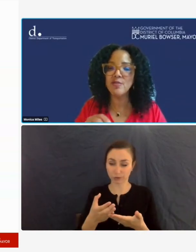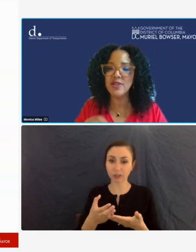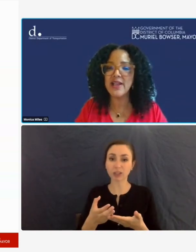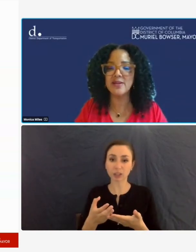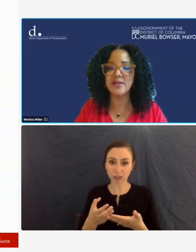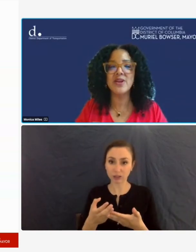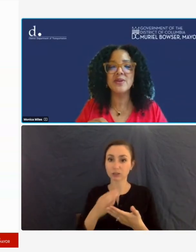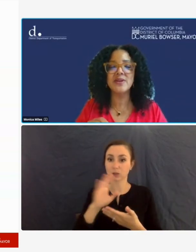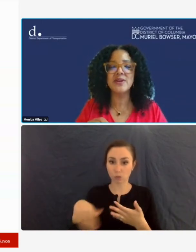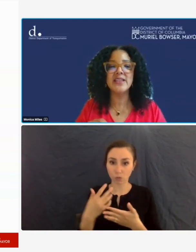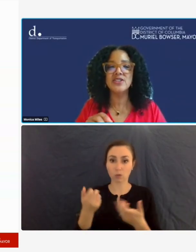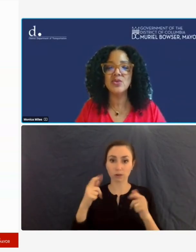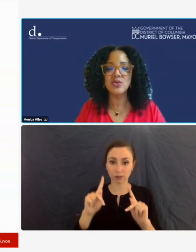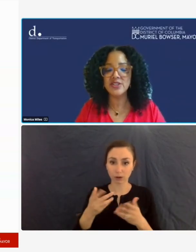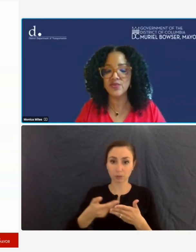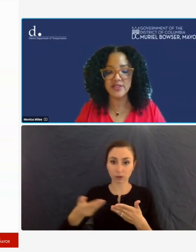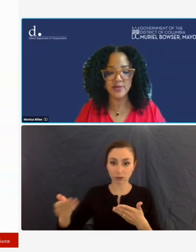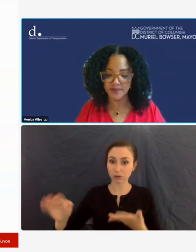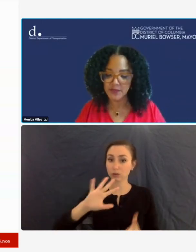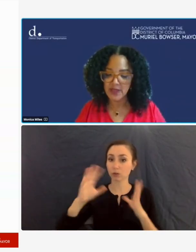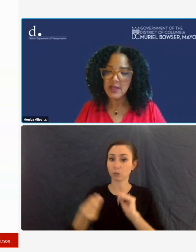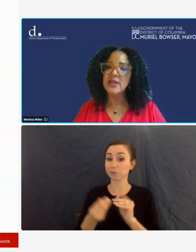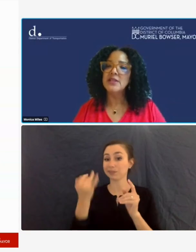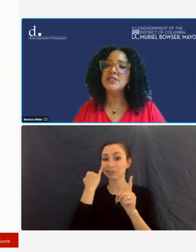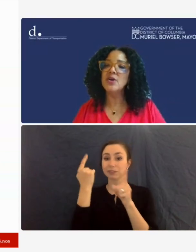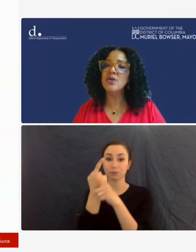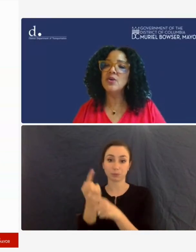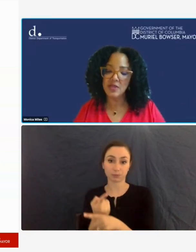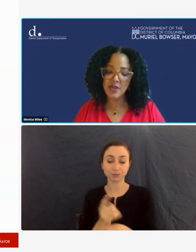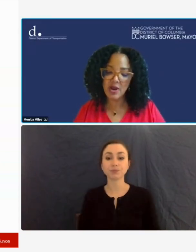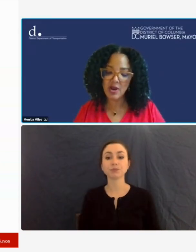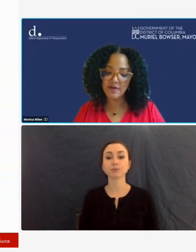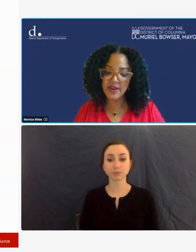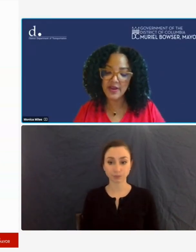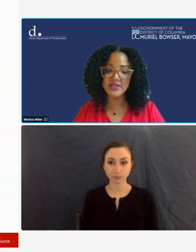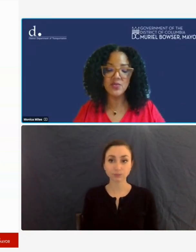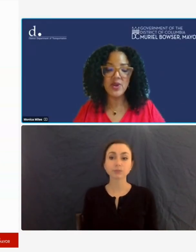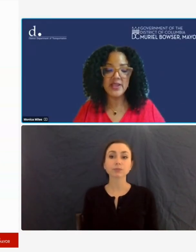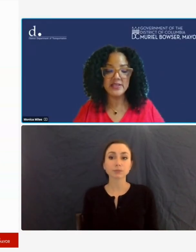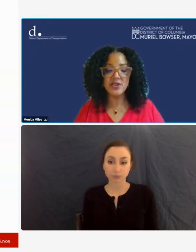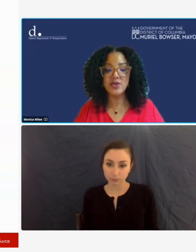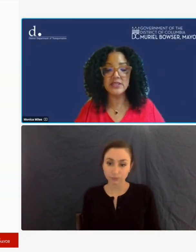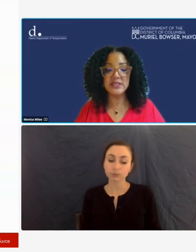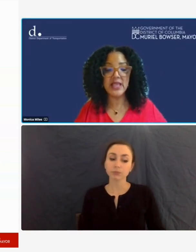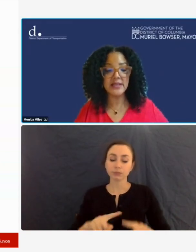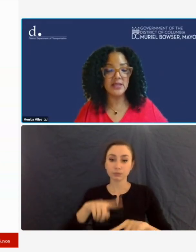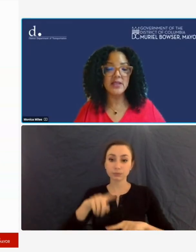items whether or not in total it's reasonable so there are various ways that you can select